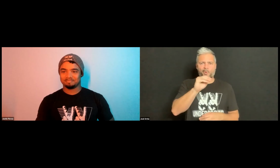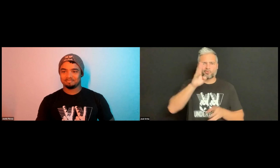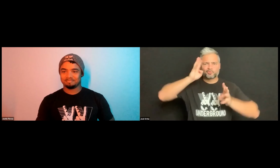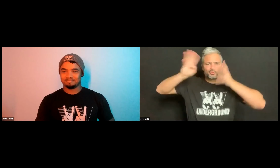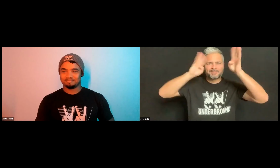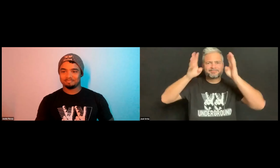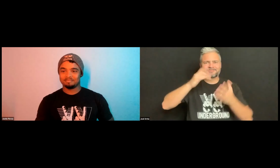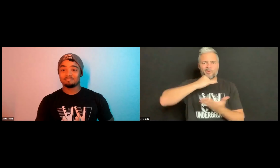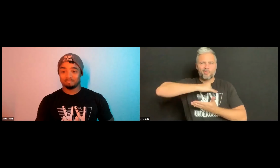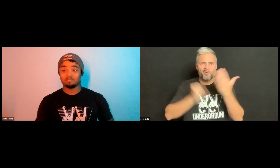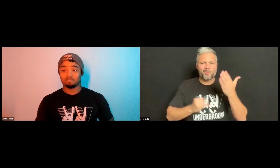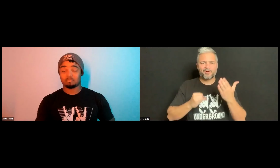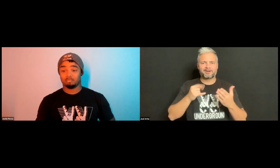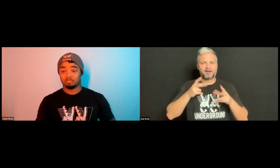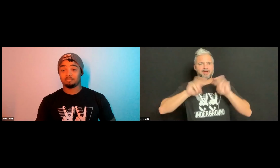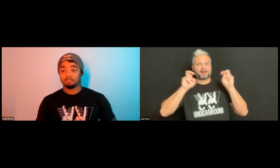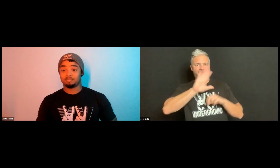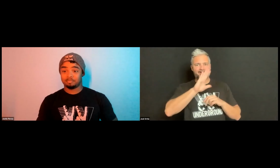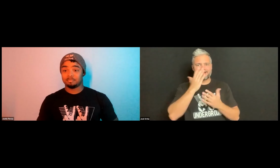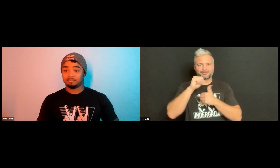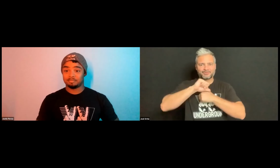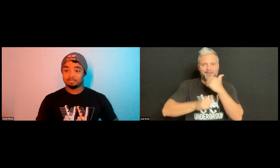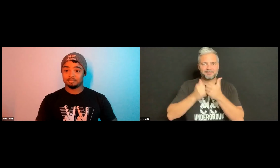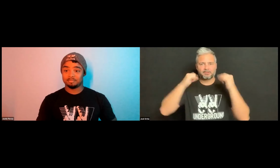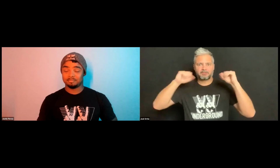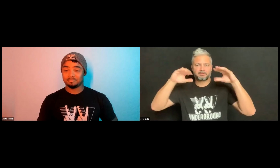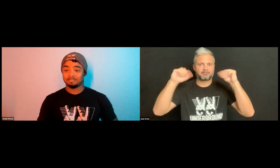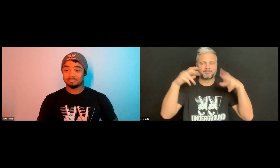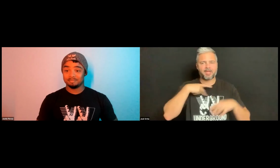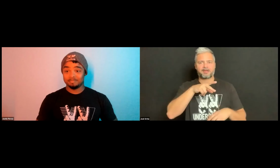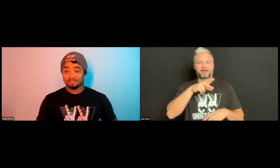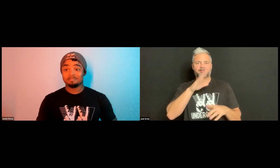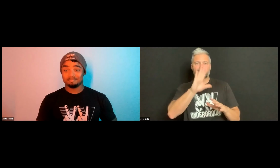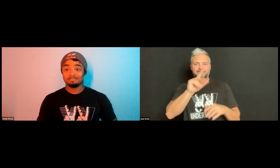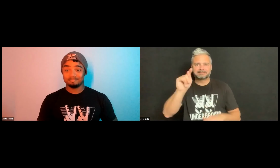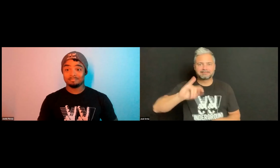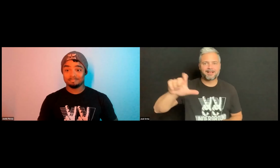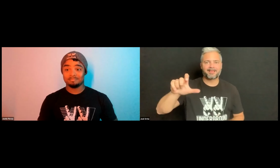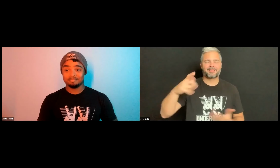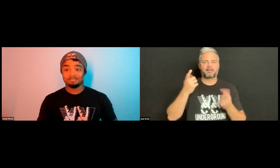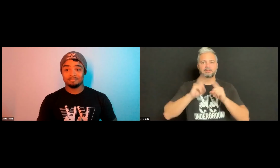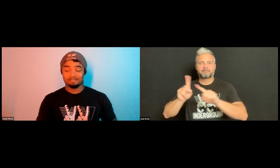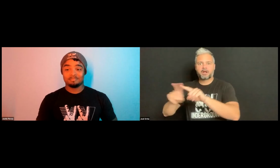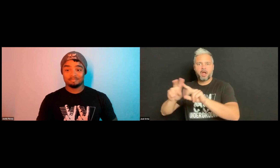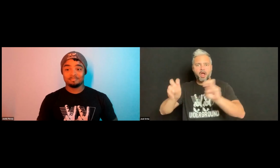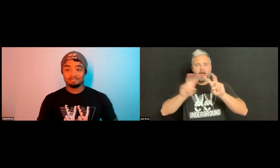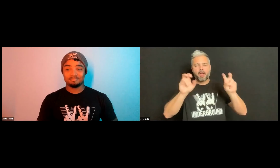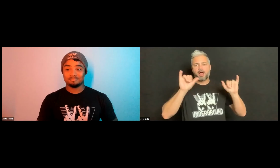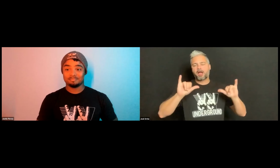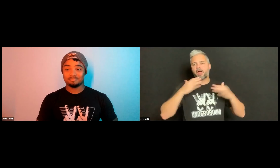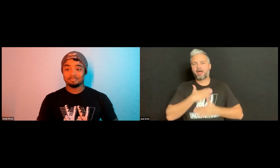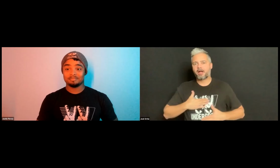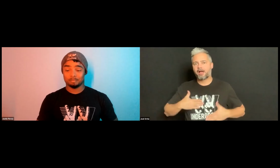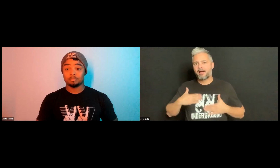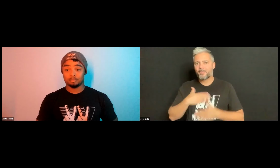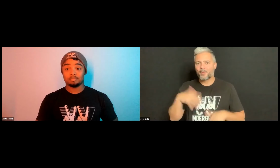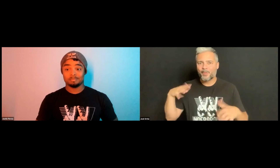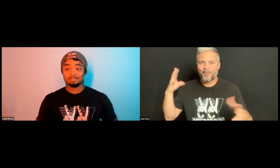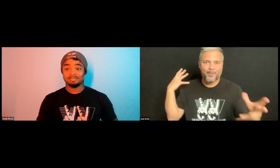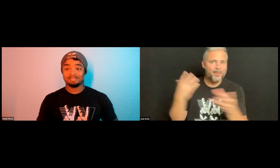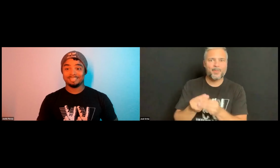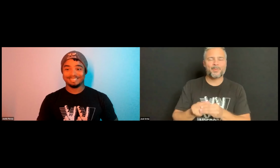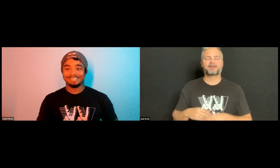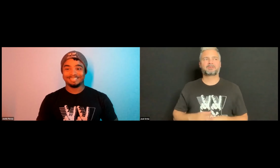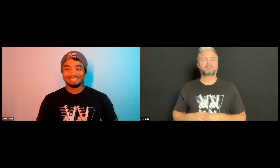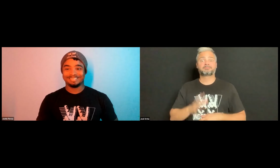Everyone is such individual, and so creative with everything that they do, their artistry, their scripts, their style. It all comes across in everything that's been done.